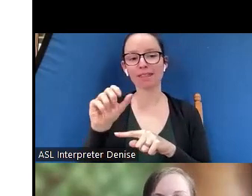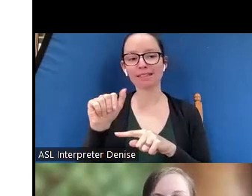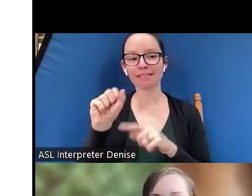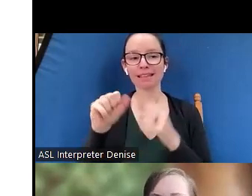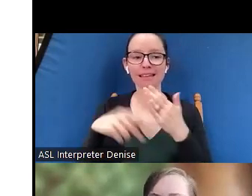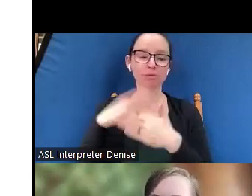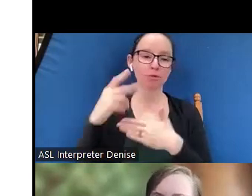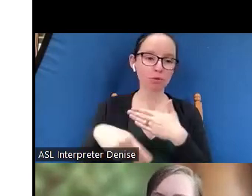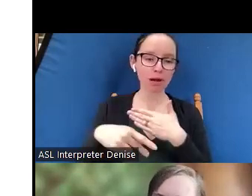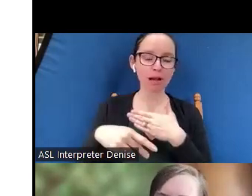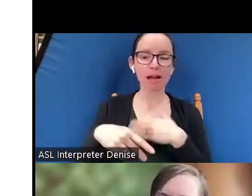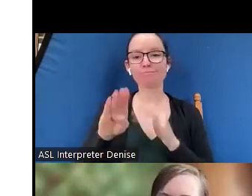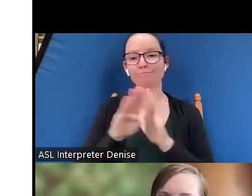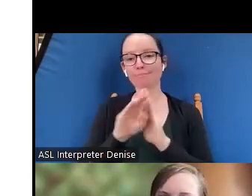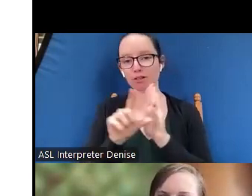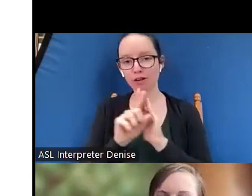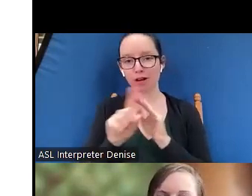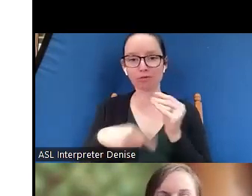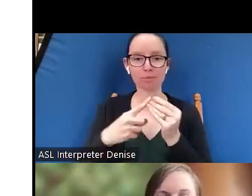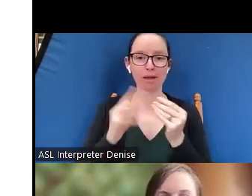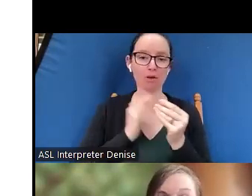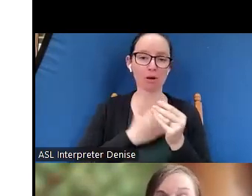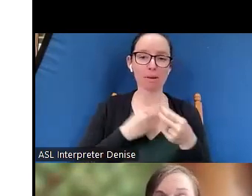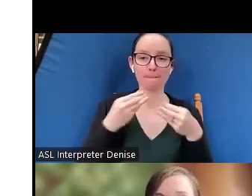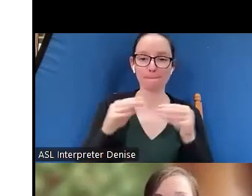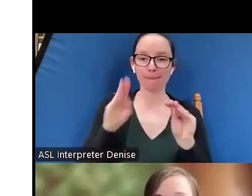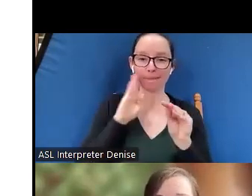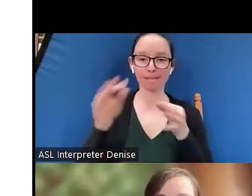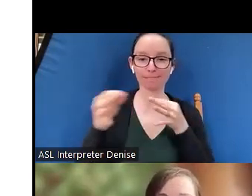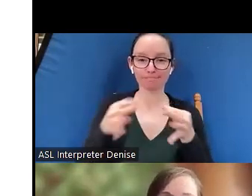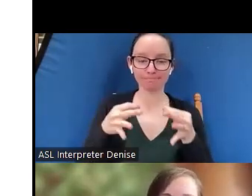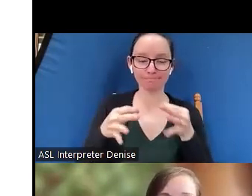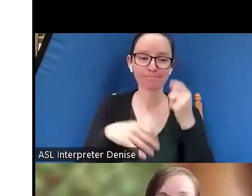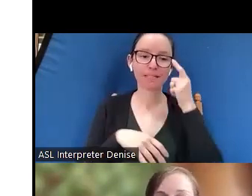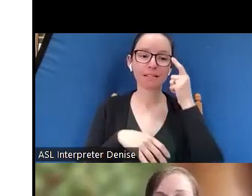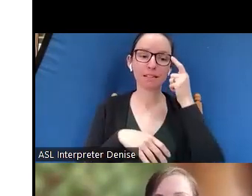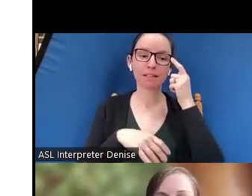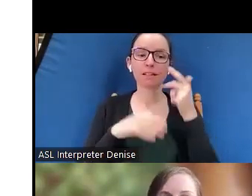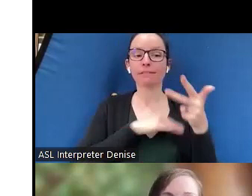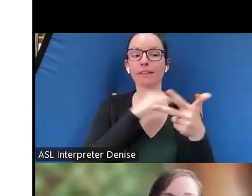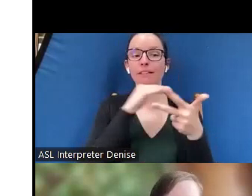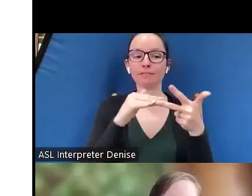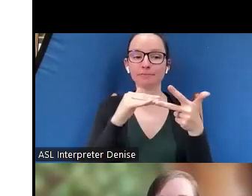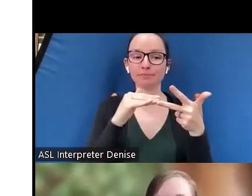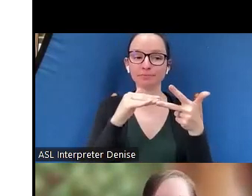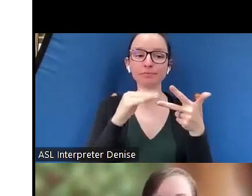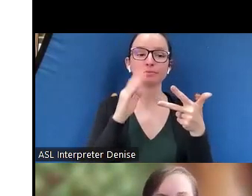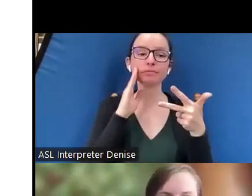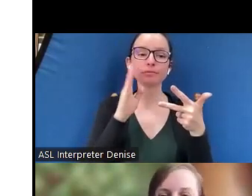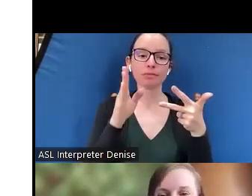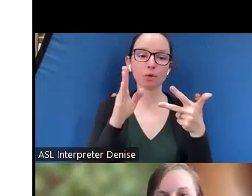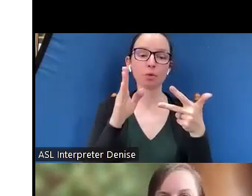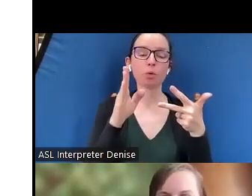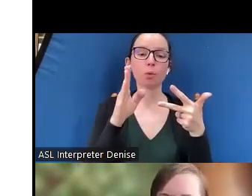background on our methods we're using to do that. And then we'll dive into some 4 main areas of those lessons that